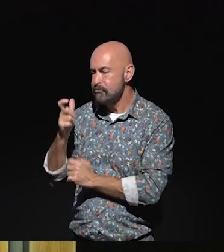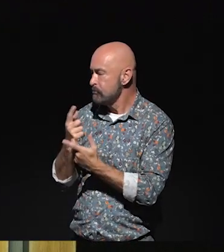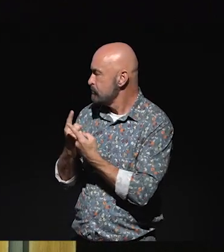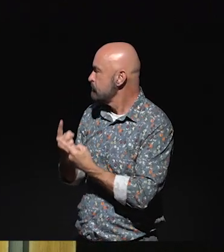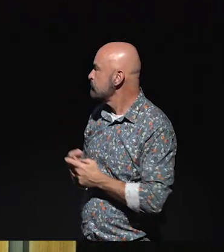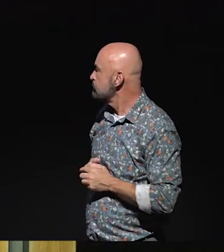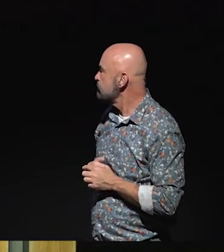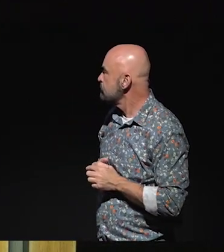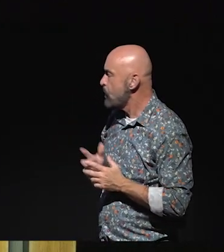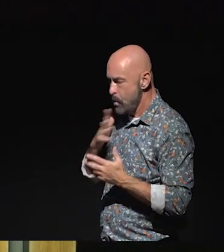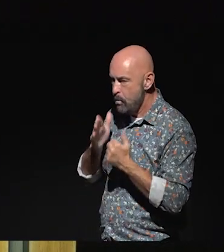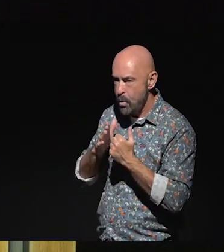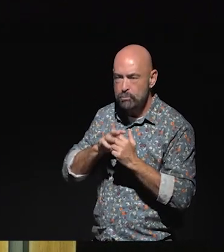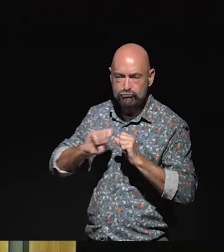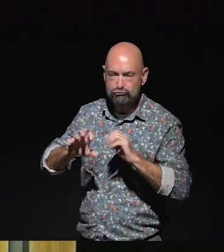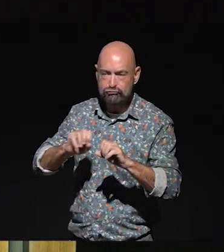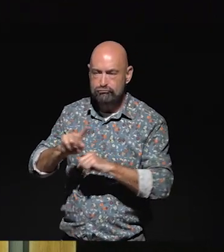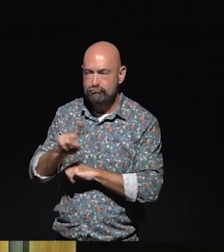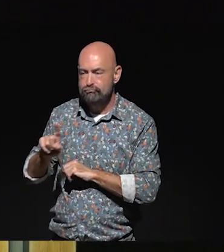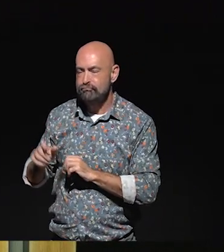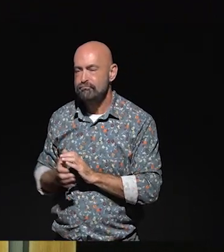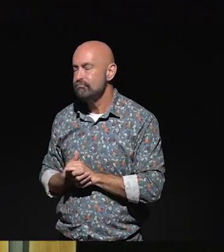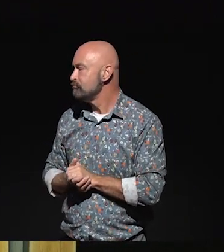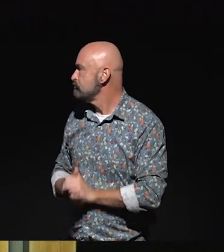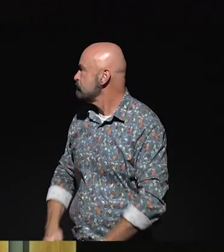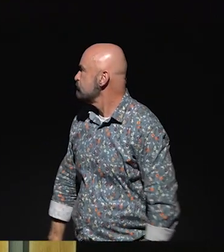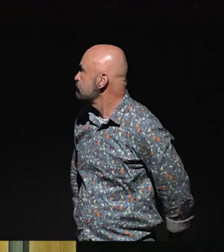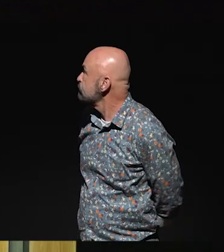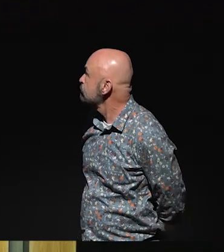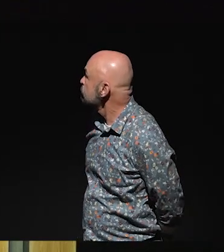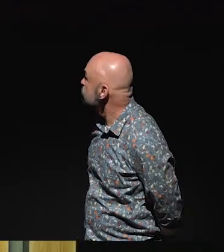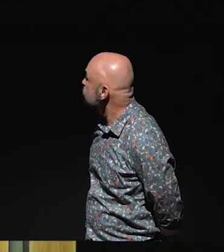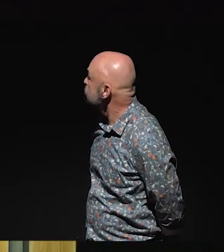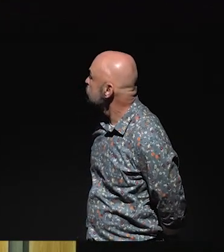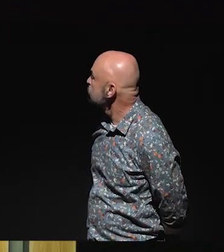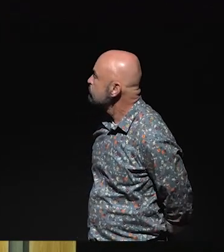And I will come back to that later. The husband, Monsieur Moitessier,